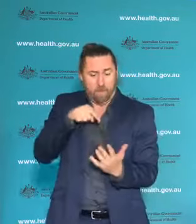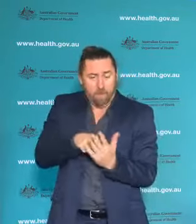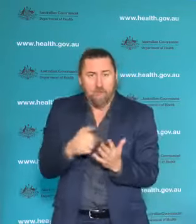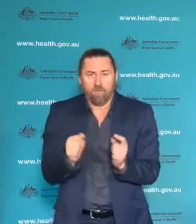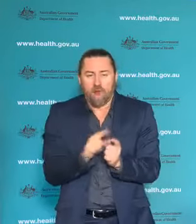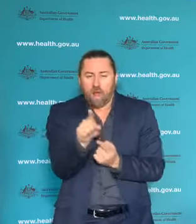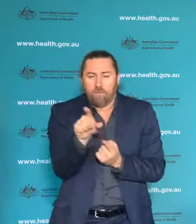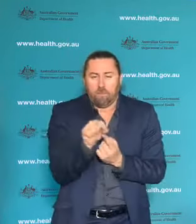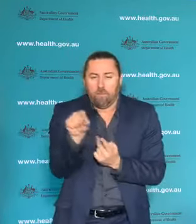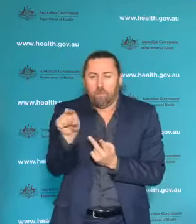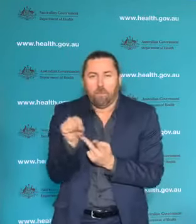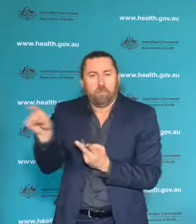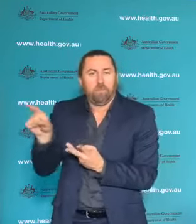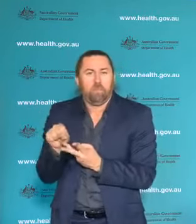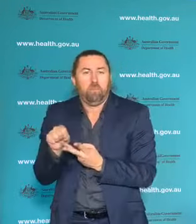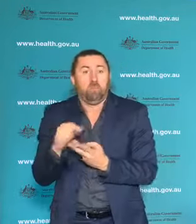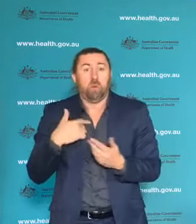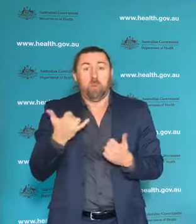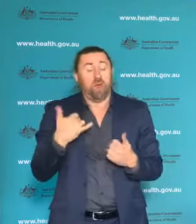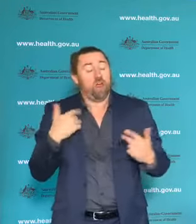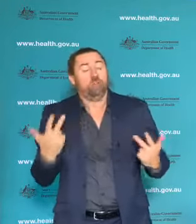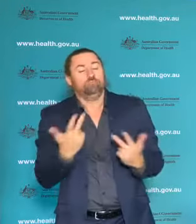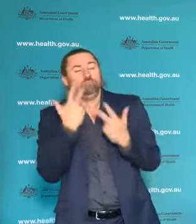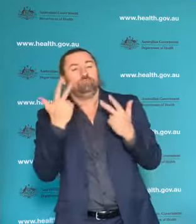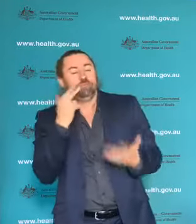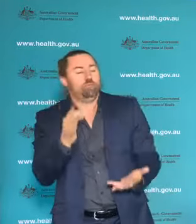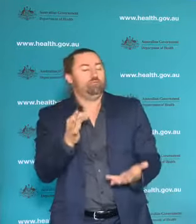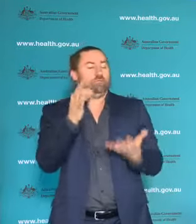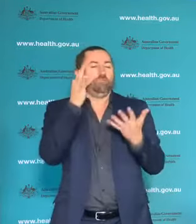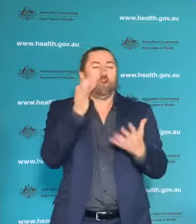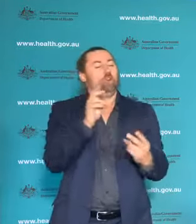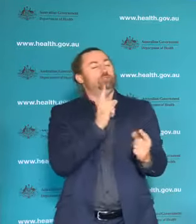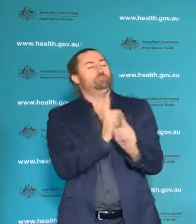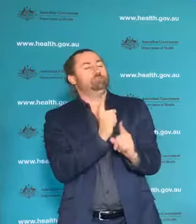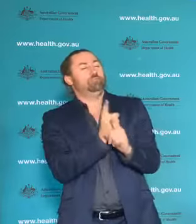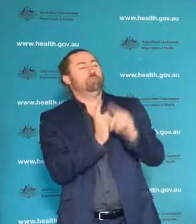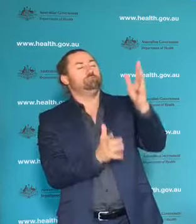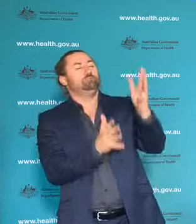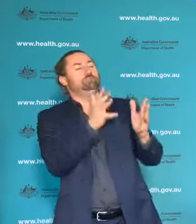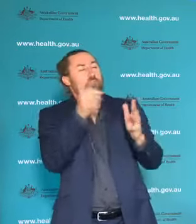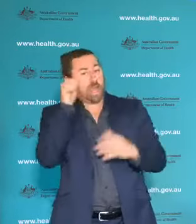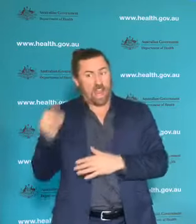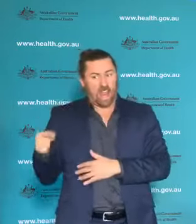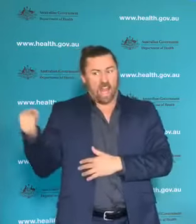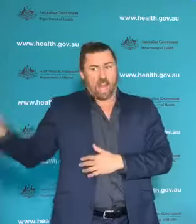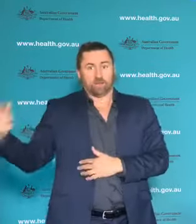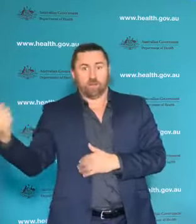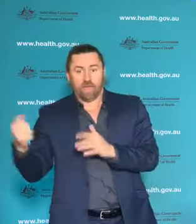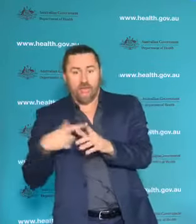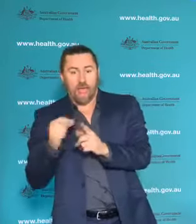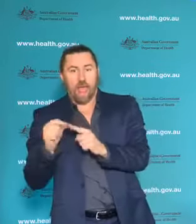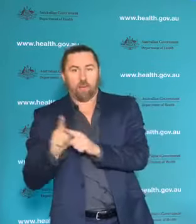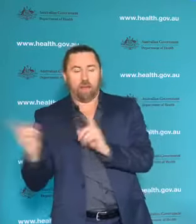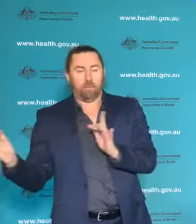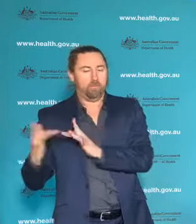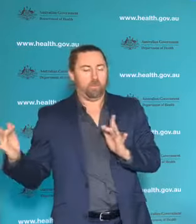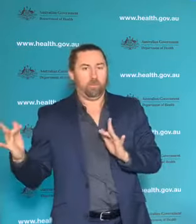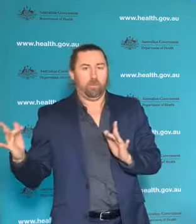sitting at a nearby table when you are in a cafe or a restaurant, people who may have been standing or sitting beside you